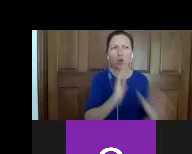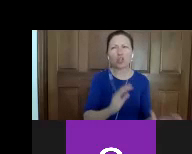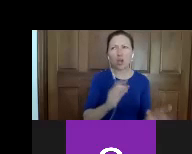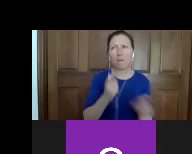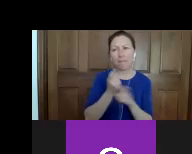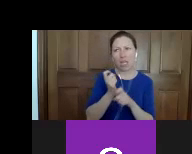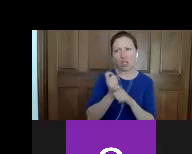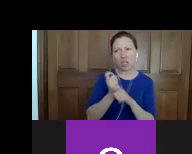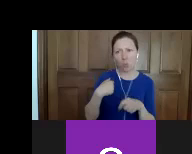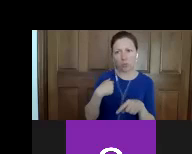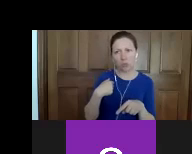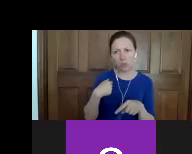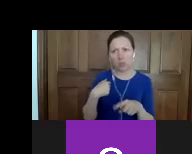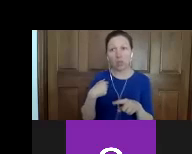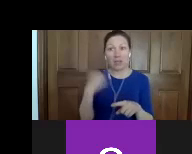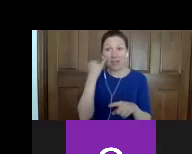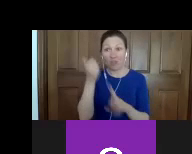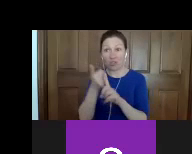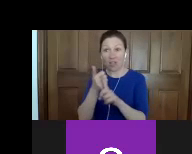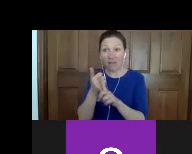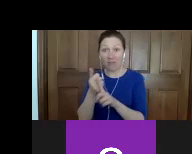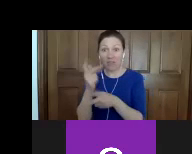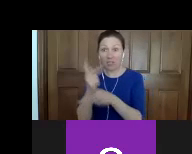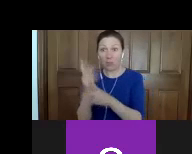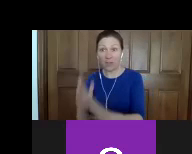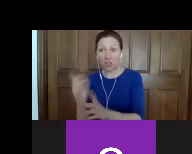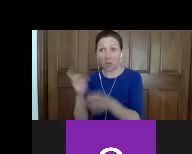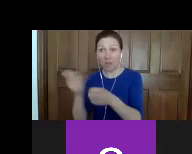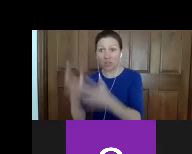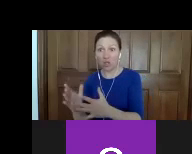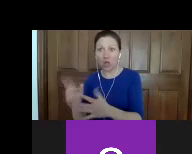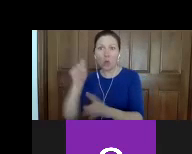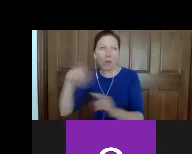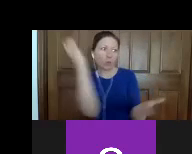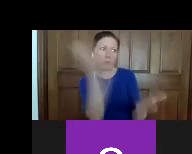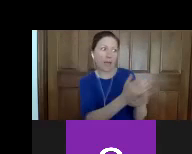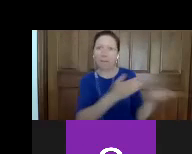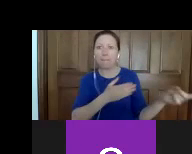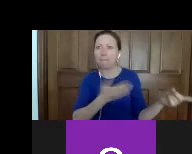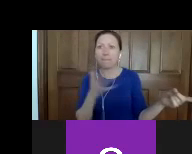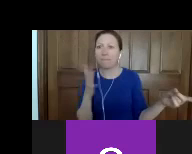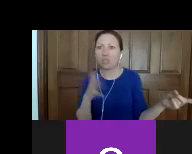you put a stop to there a right away. So if these kinds of things are happening,